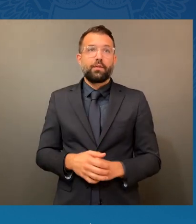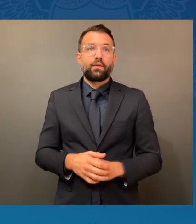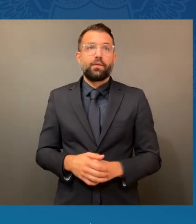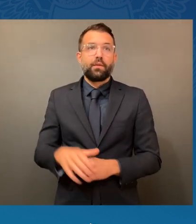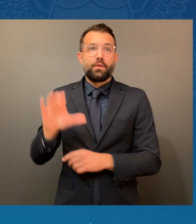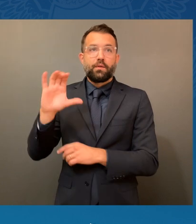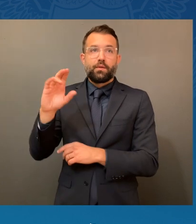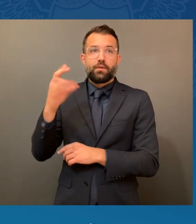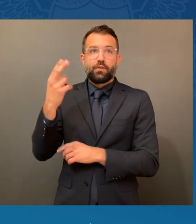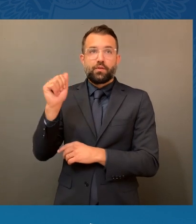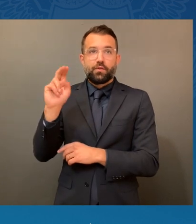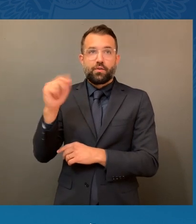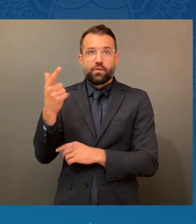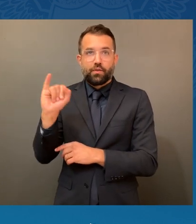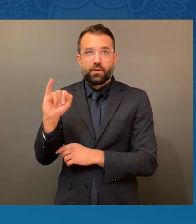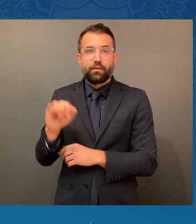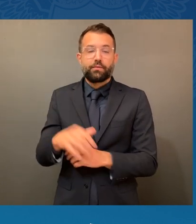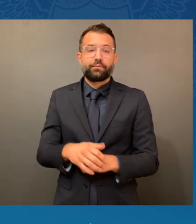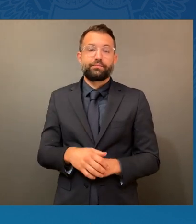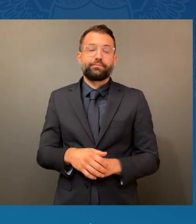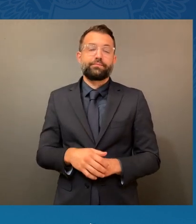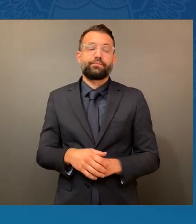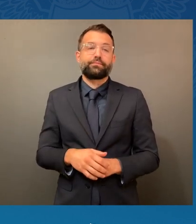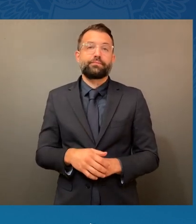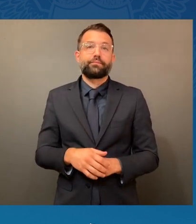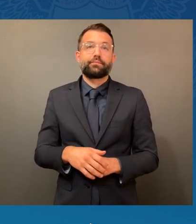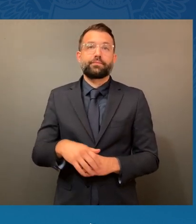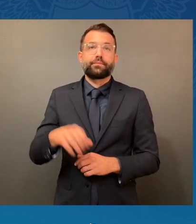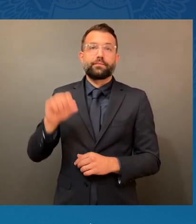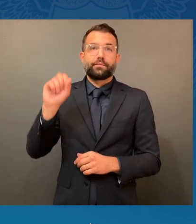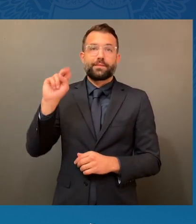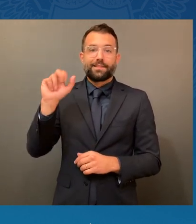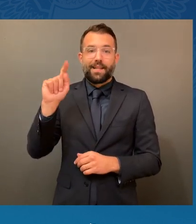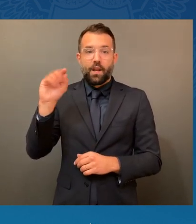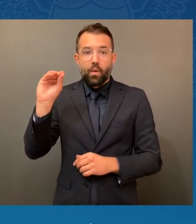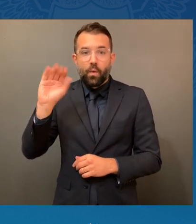and here, I remain impressed by all that you do,